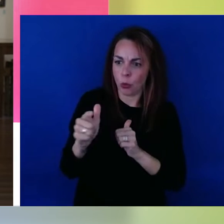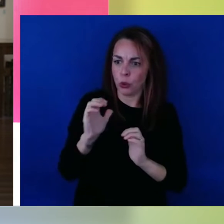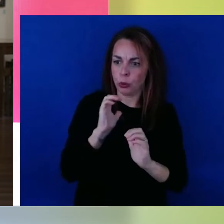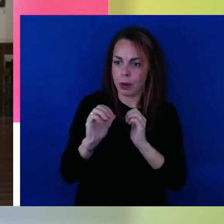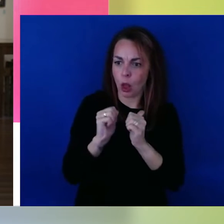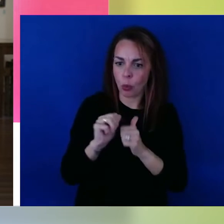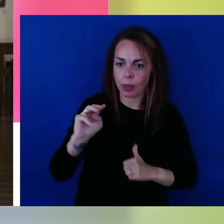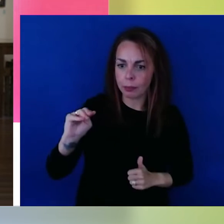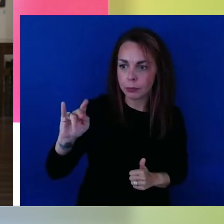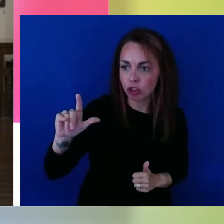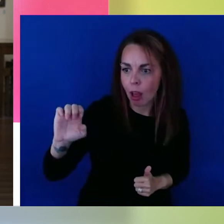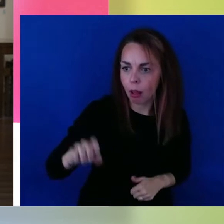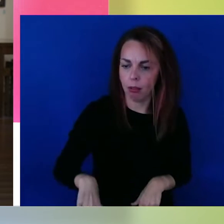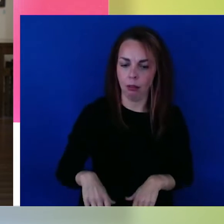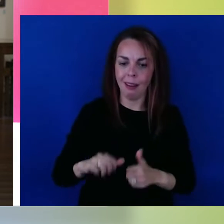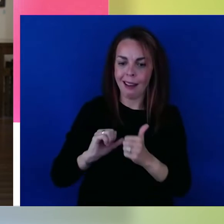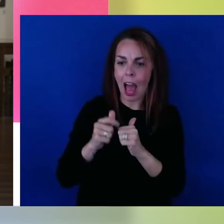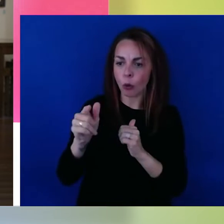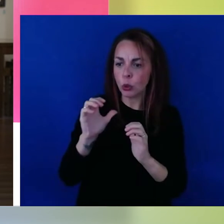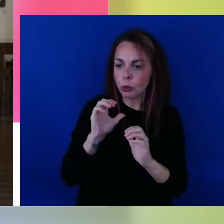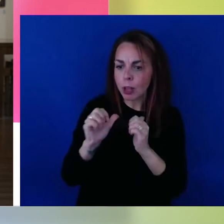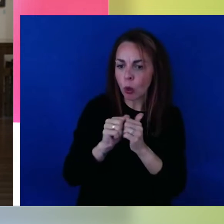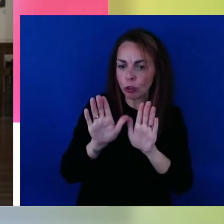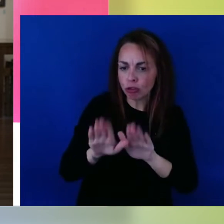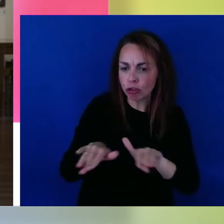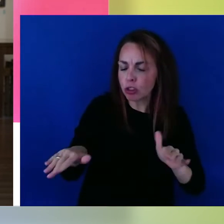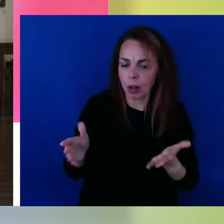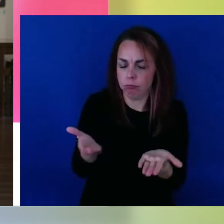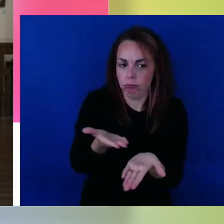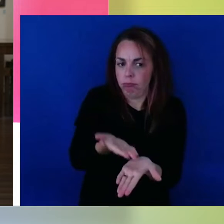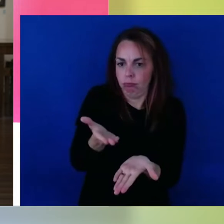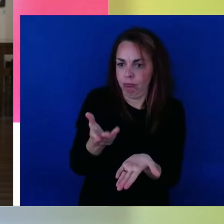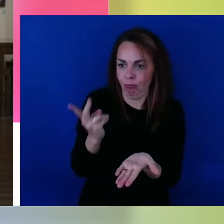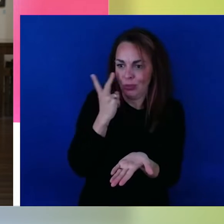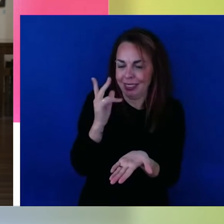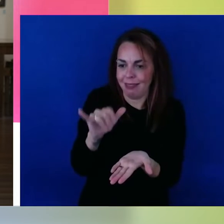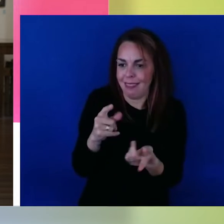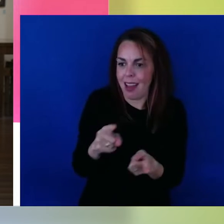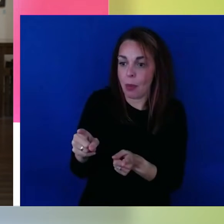it's how you communicate with the kids. It also, I didn't realize this until you wrote it,